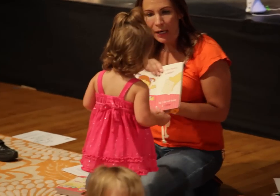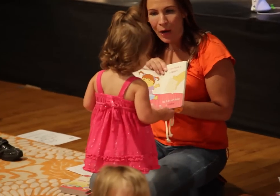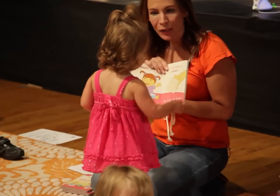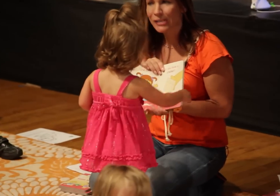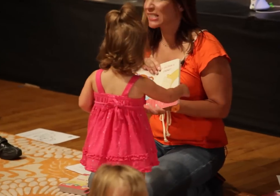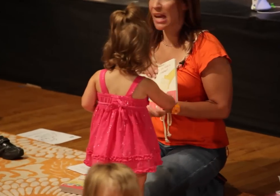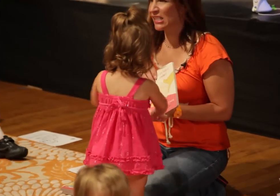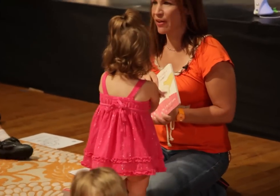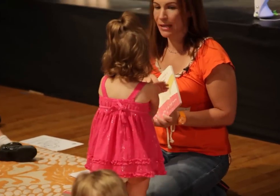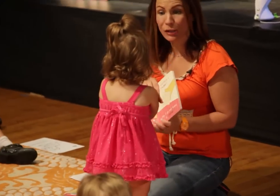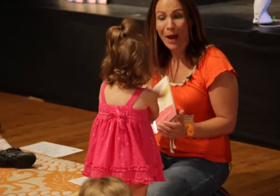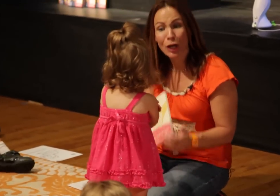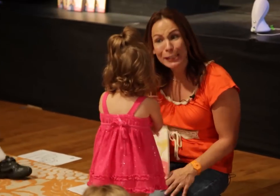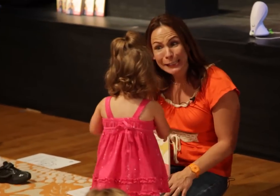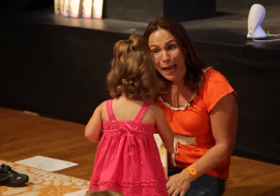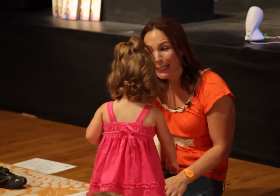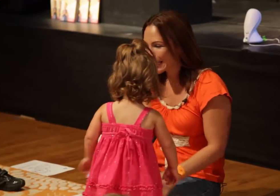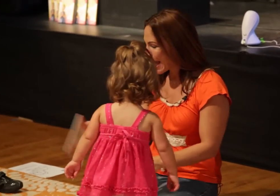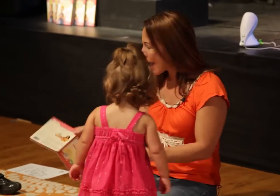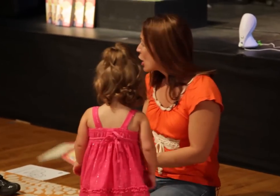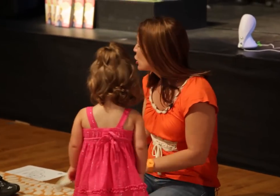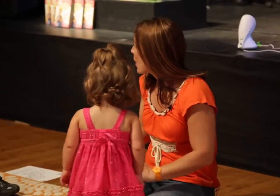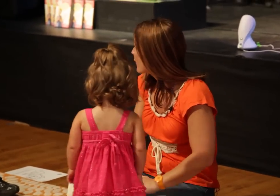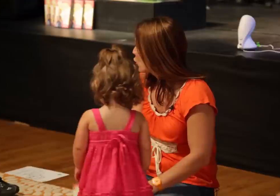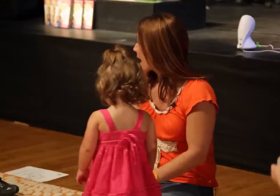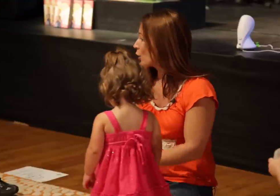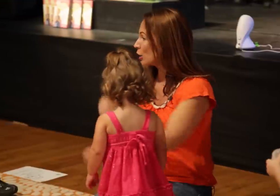She says yes to everything. Good signing, yes. Do you have a cracker?